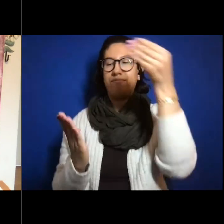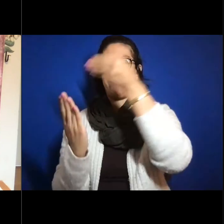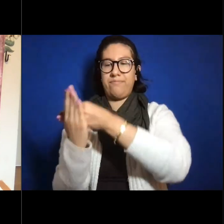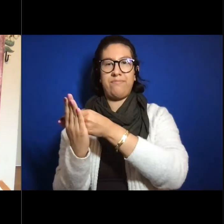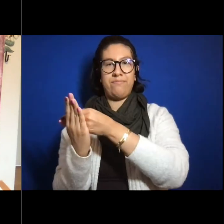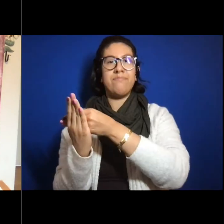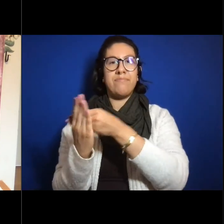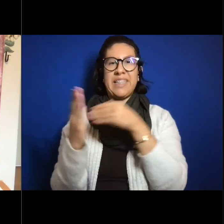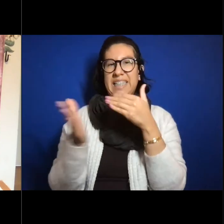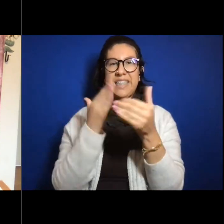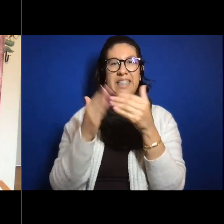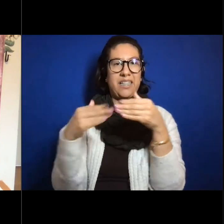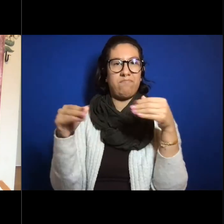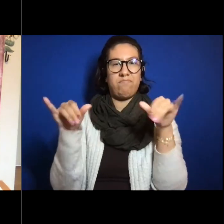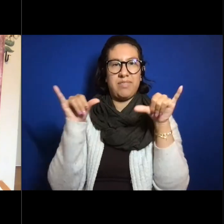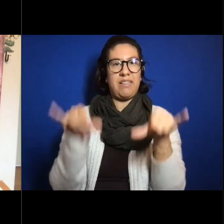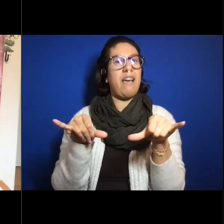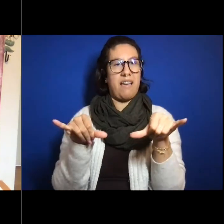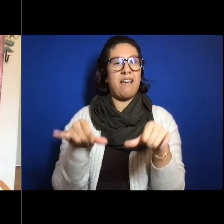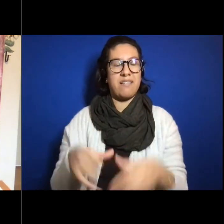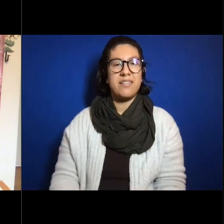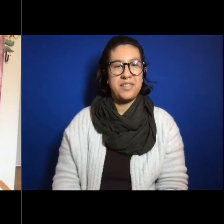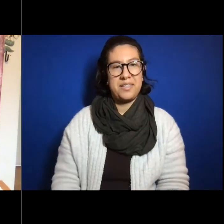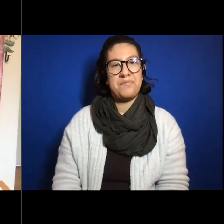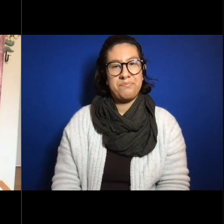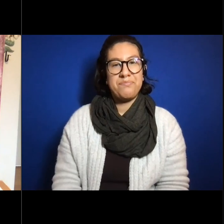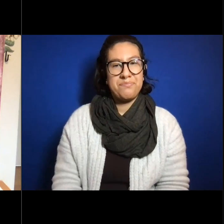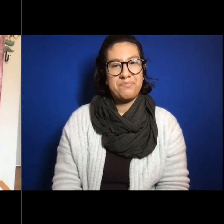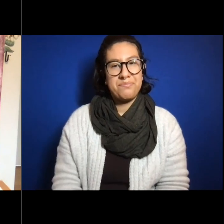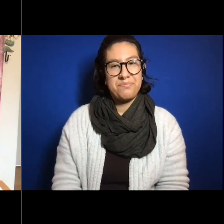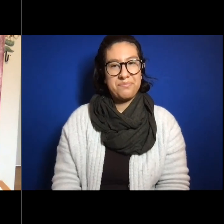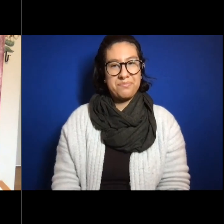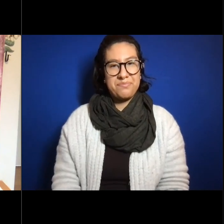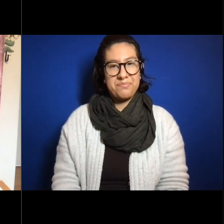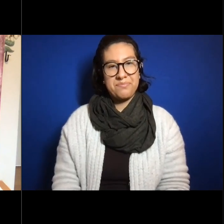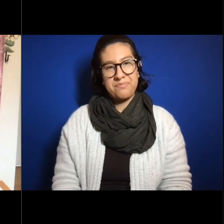Place the cardboard side out. So those are my side roofs.